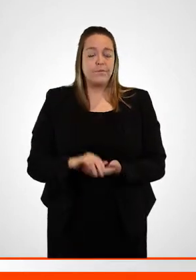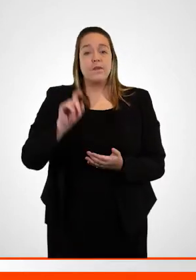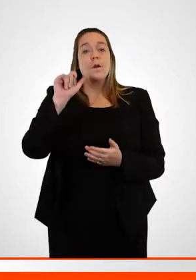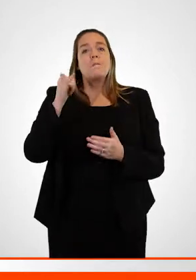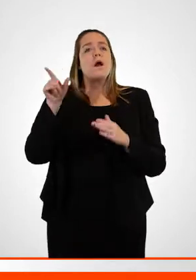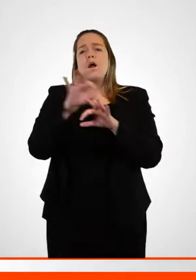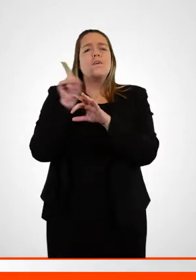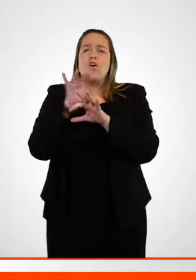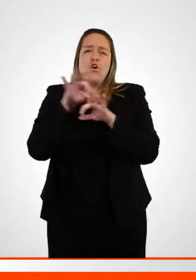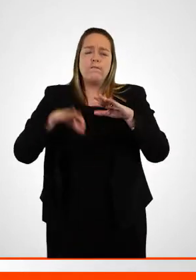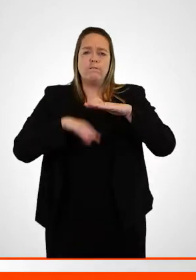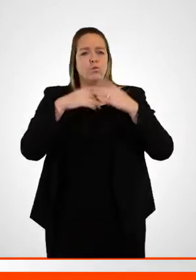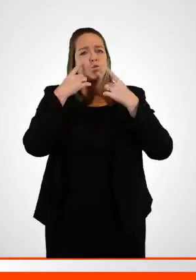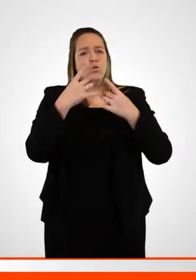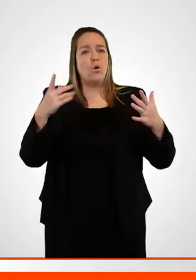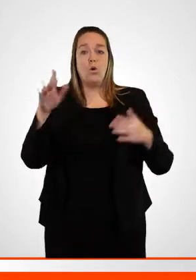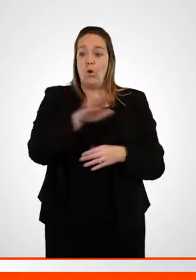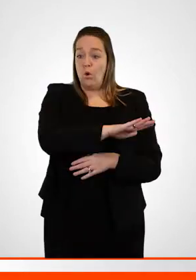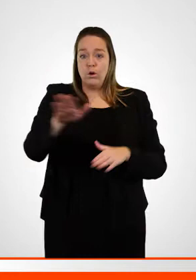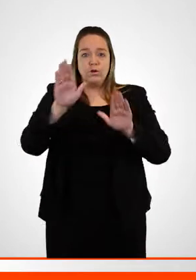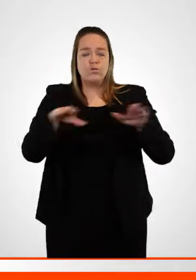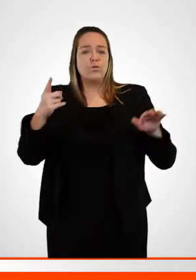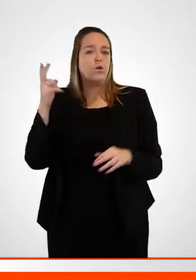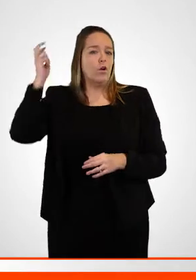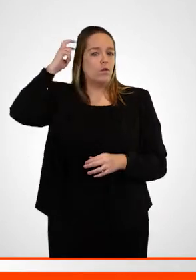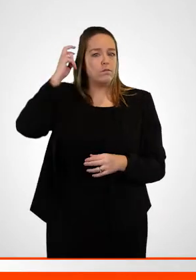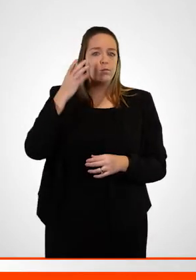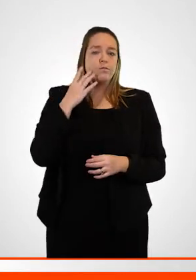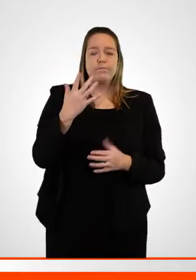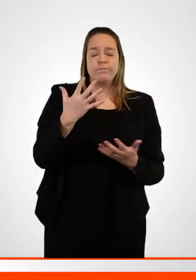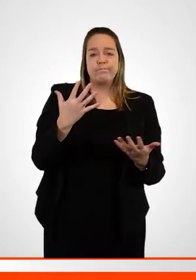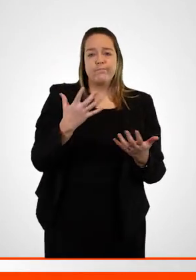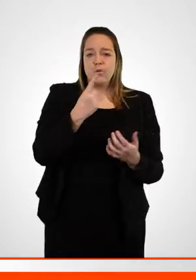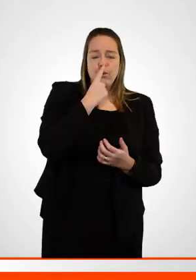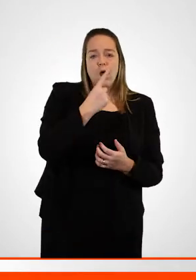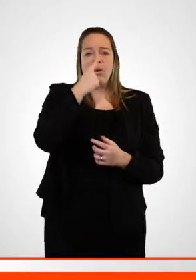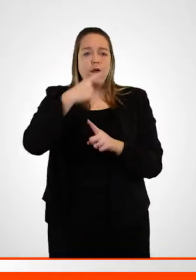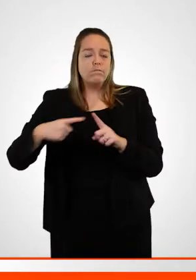And they won't be reflective of these children who are all receiving their cochlear implants at a year or a year and a half of age.